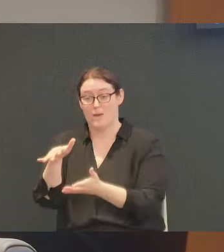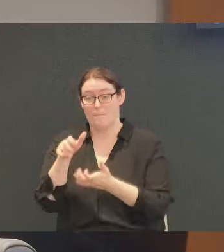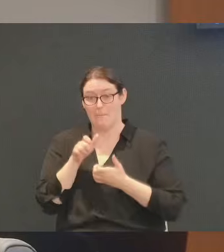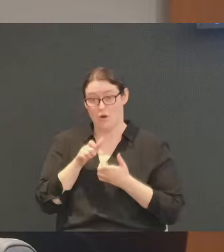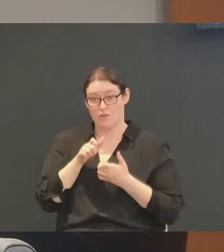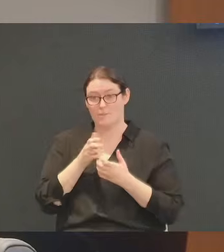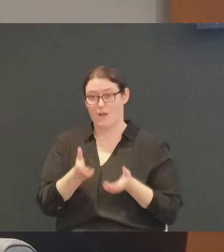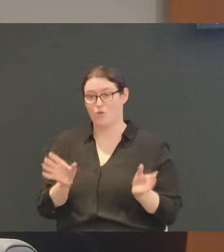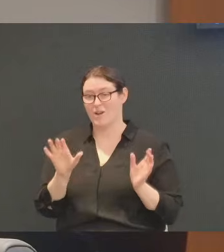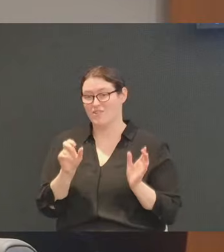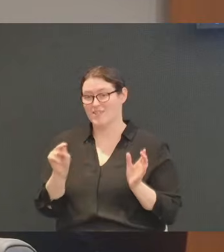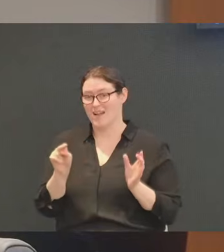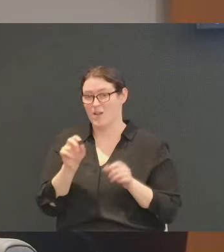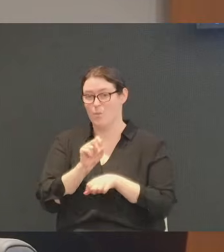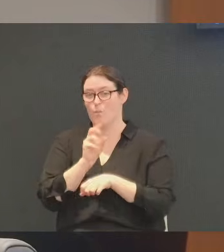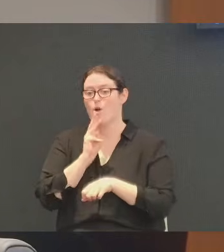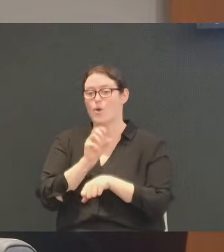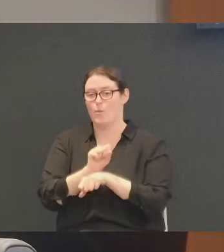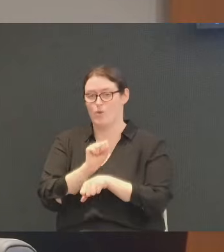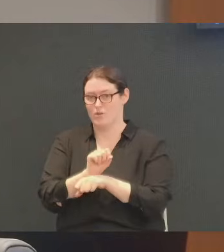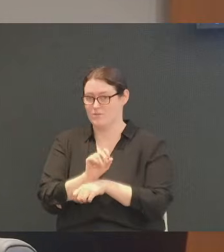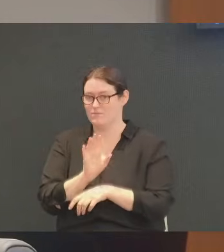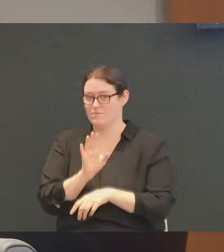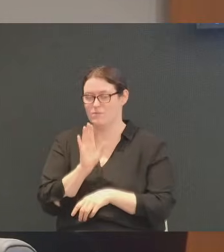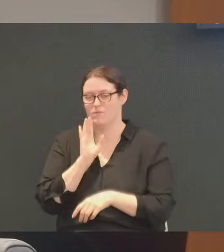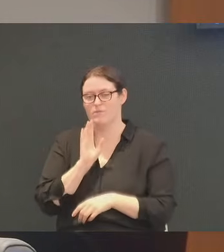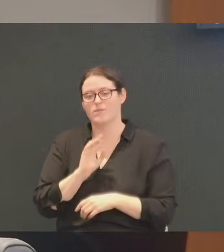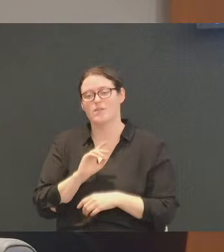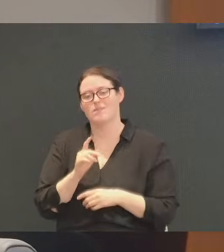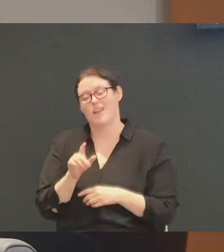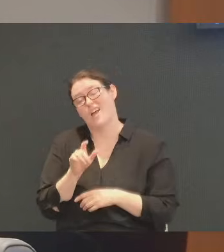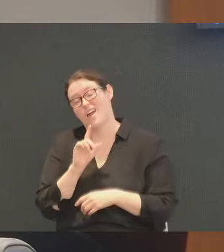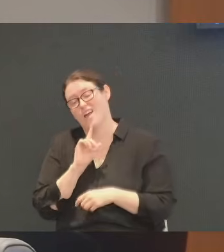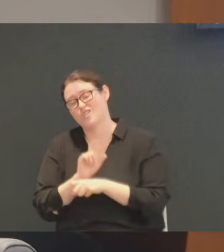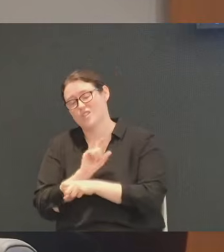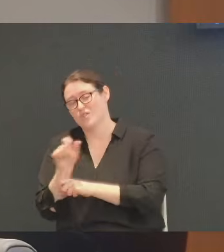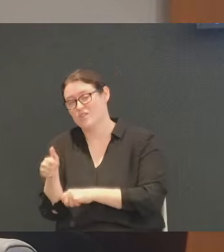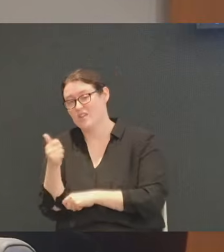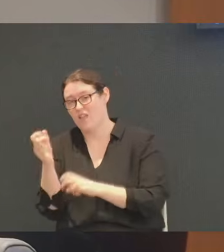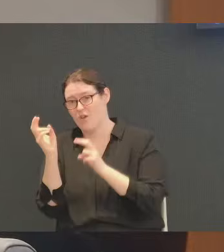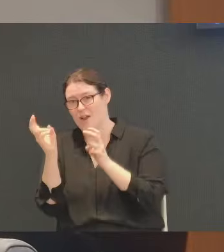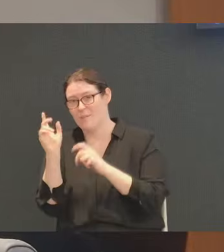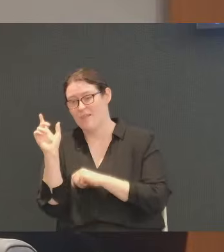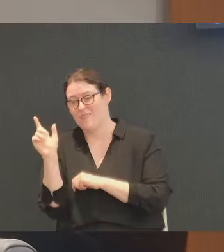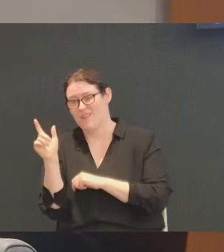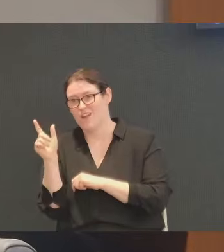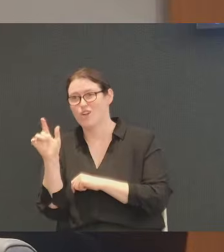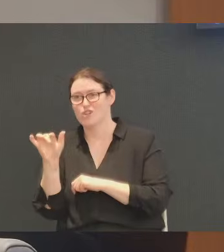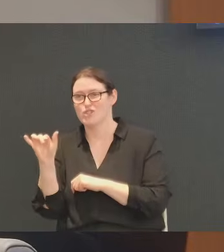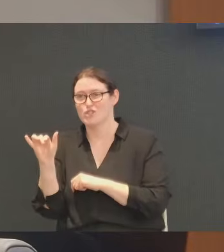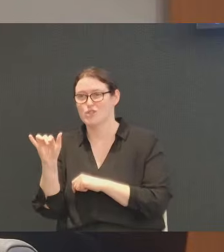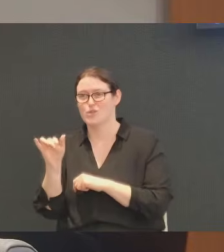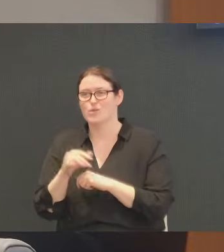Waterworks. item and there's actually another item on the agenda later on that I'll get to that would